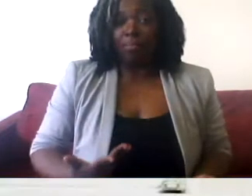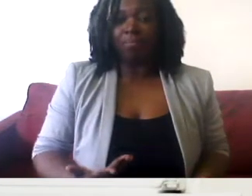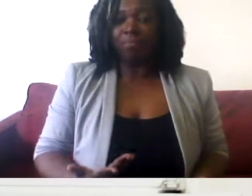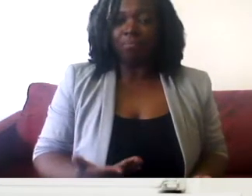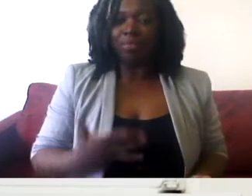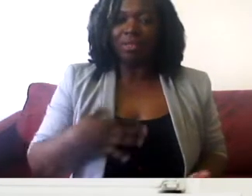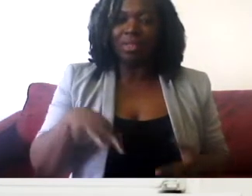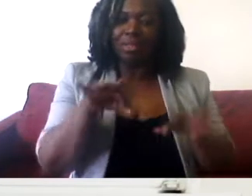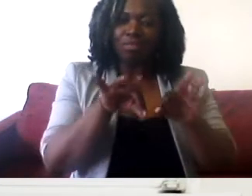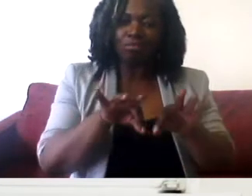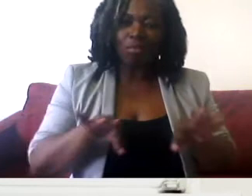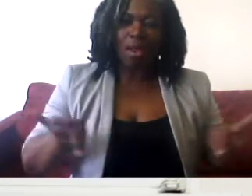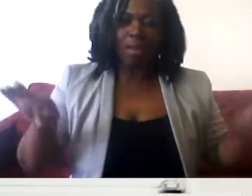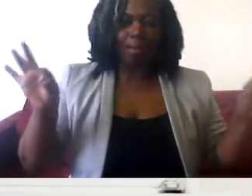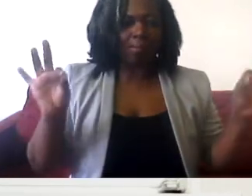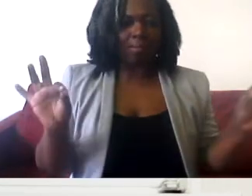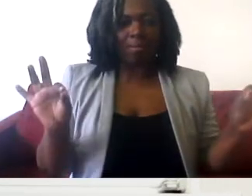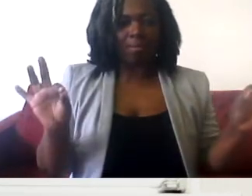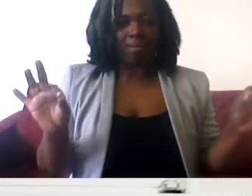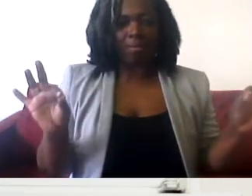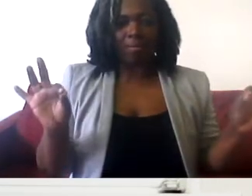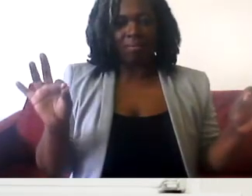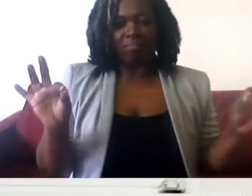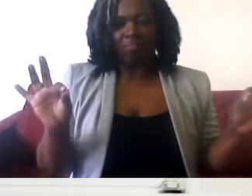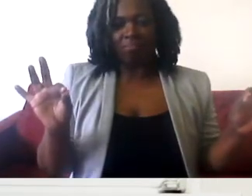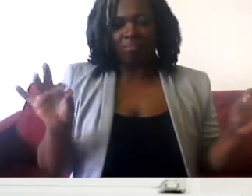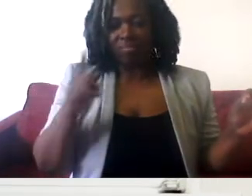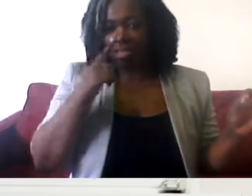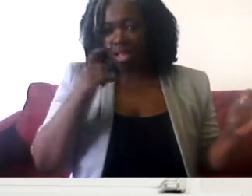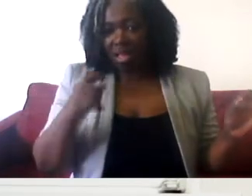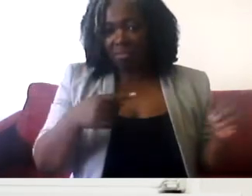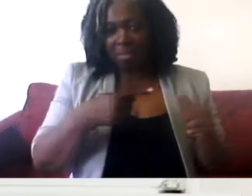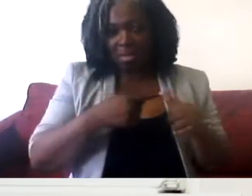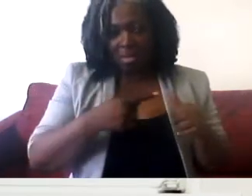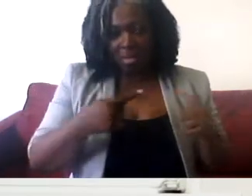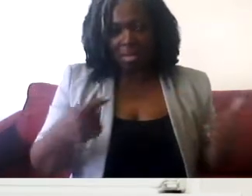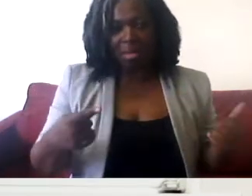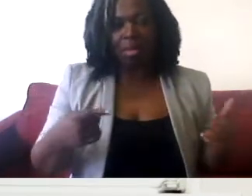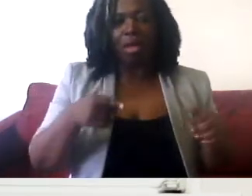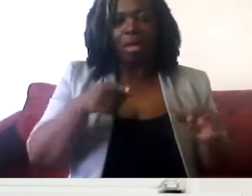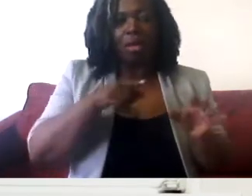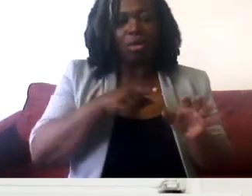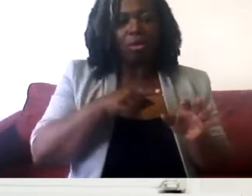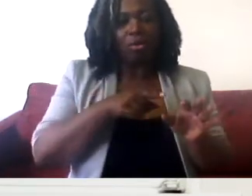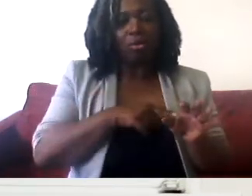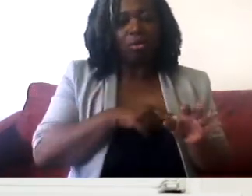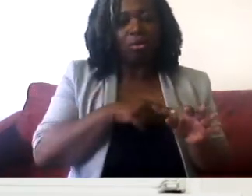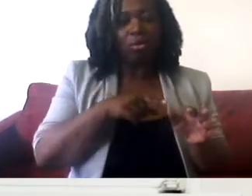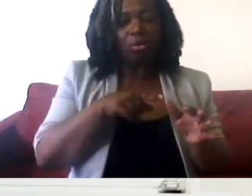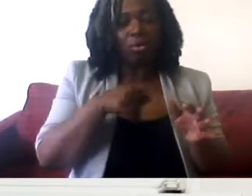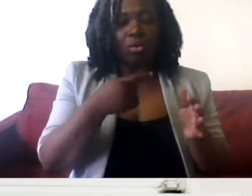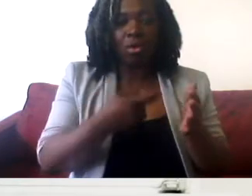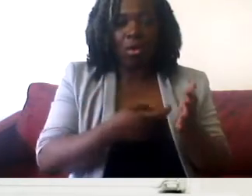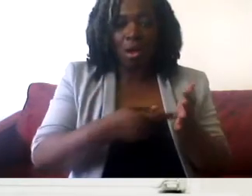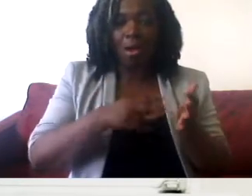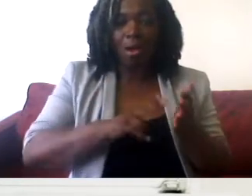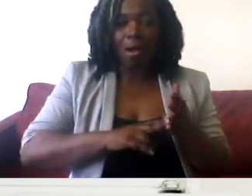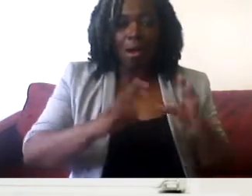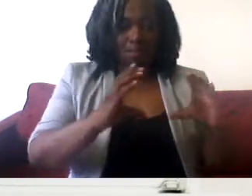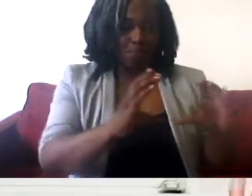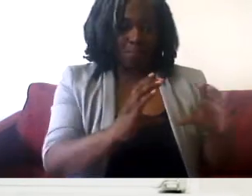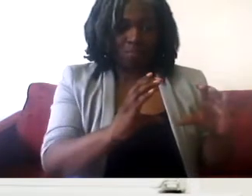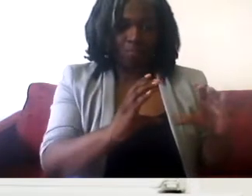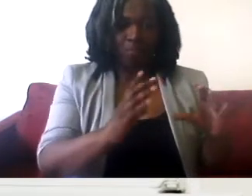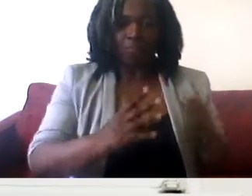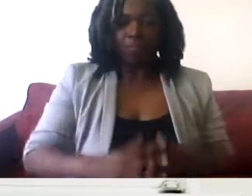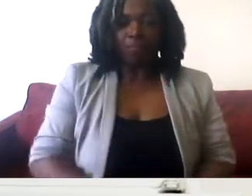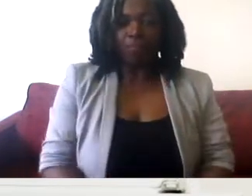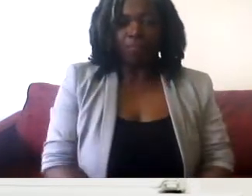workshop you will need a piece of string